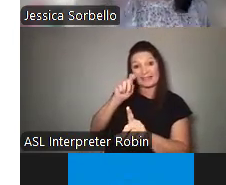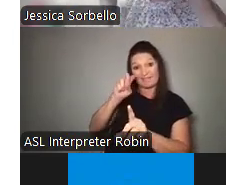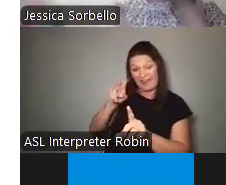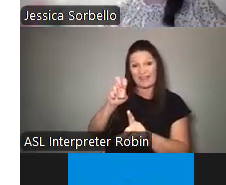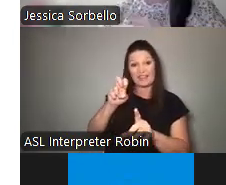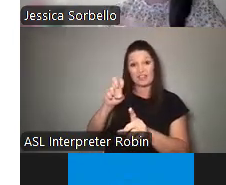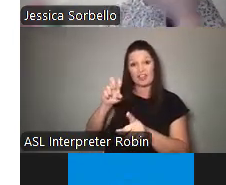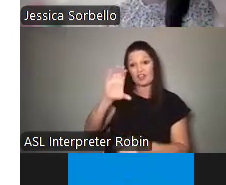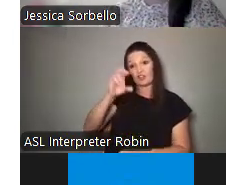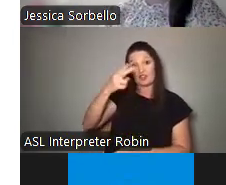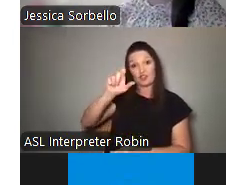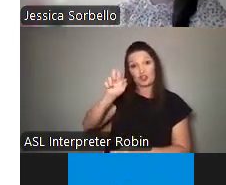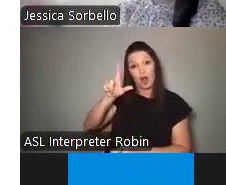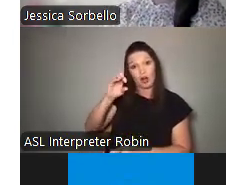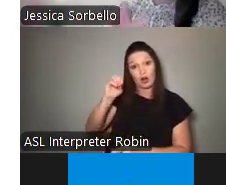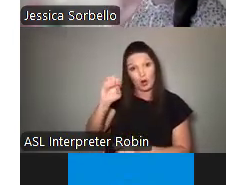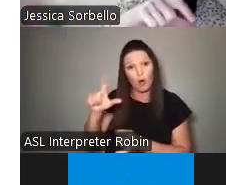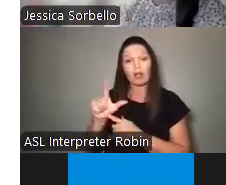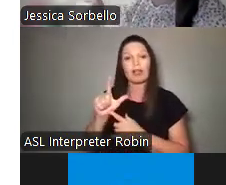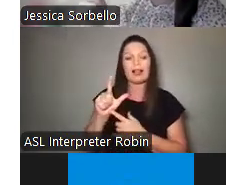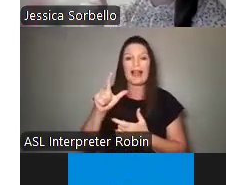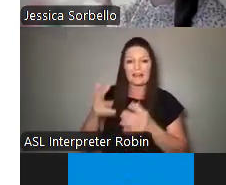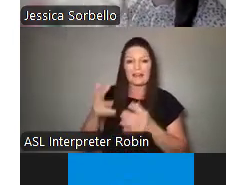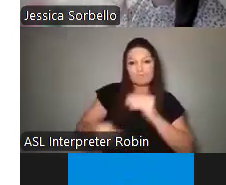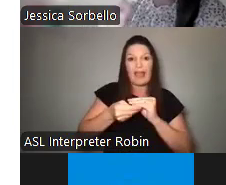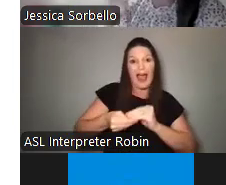it closes so you can throw it away in your trash. One of the